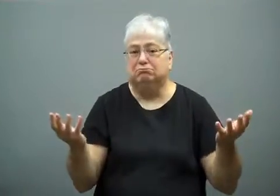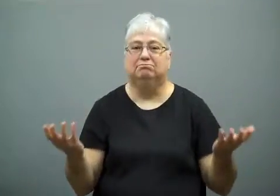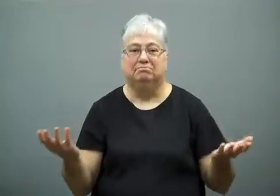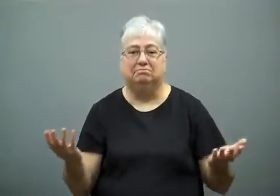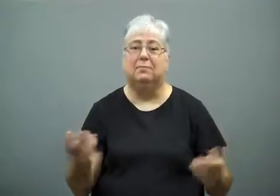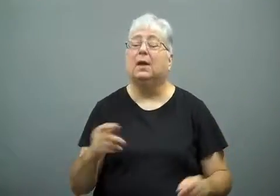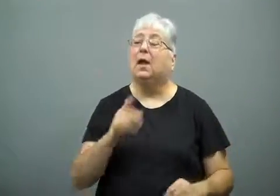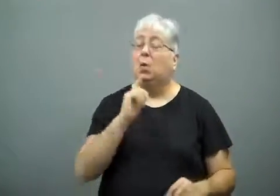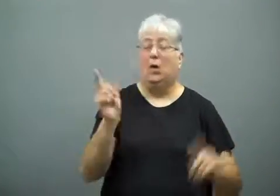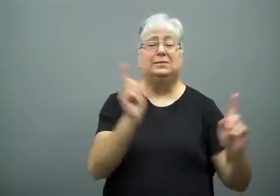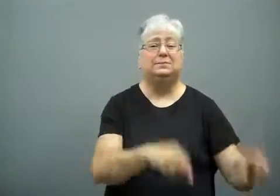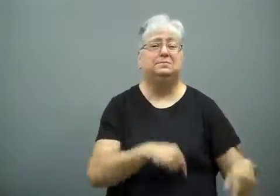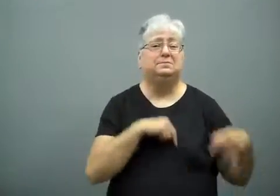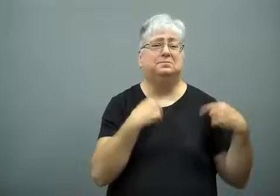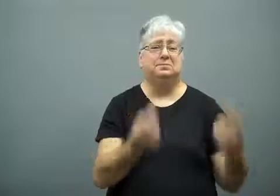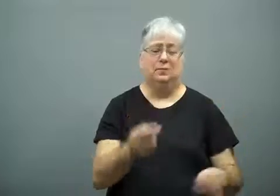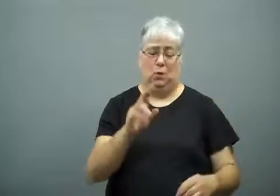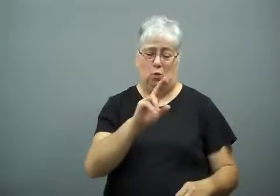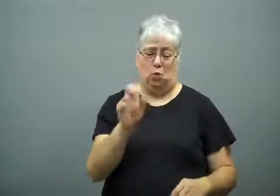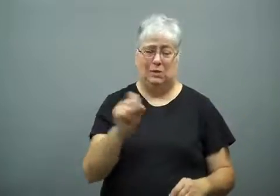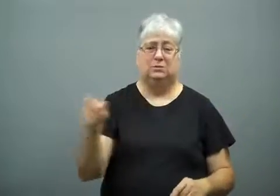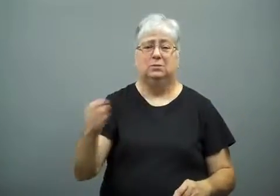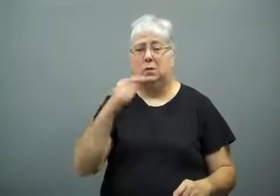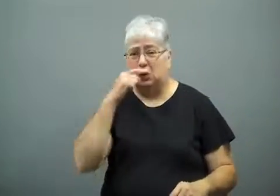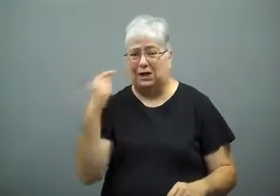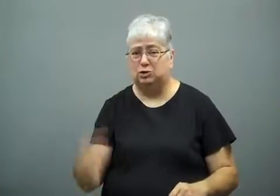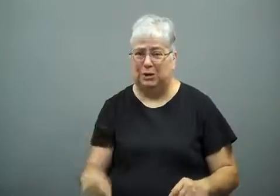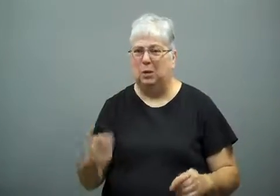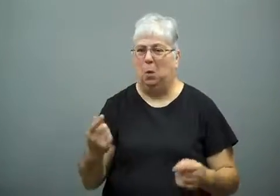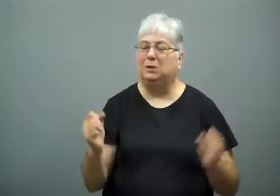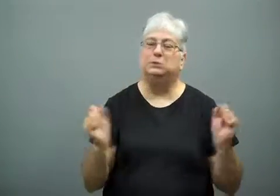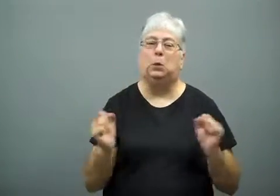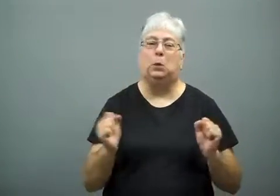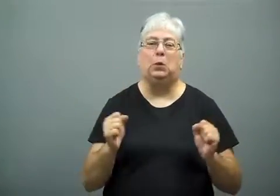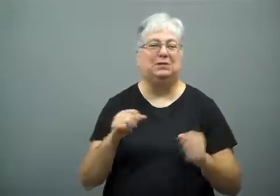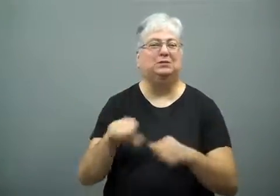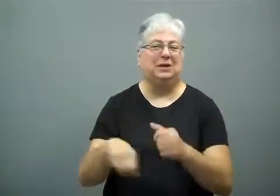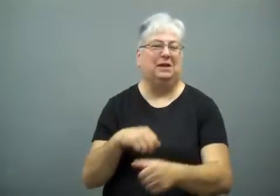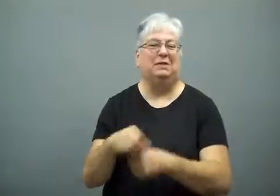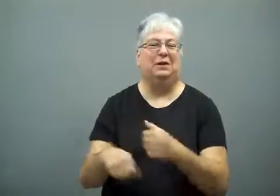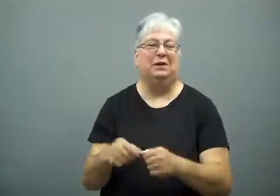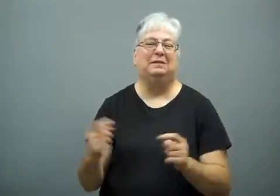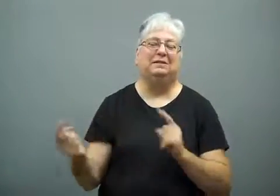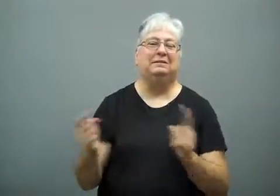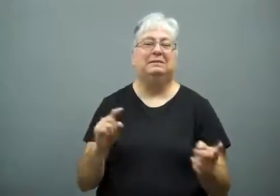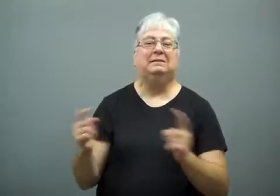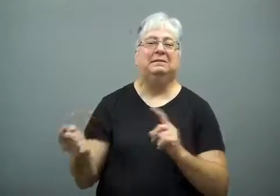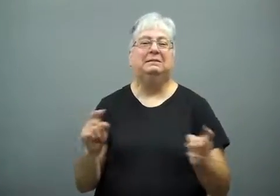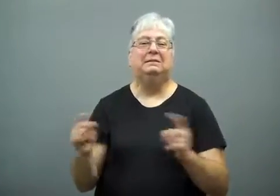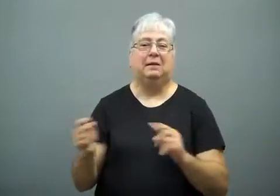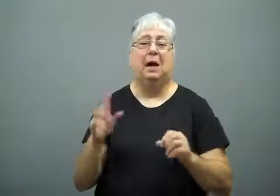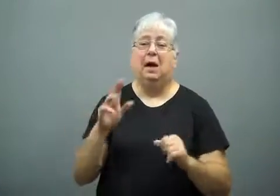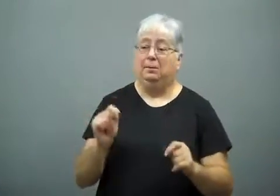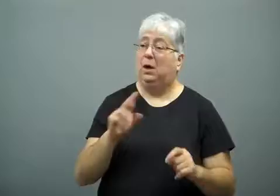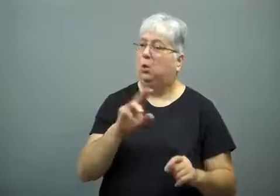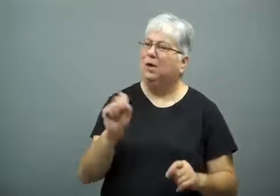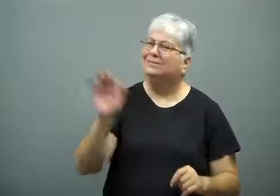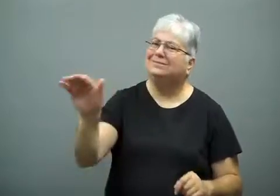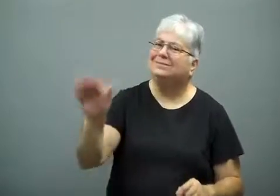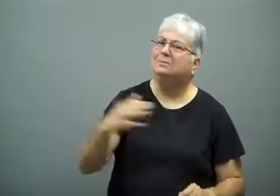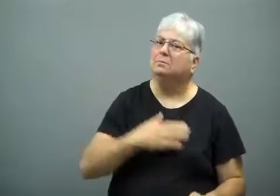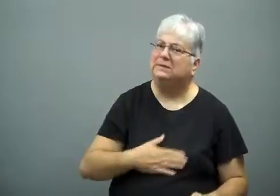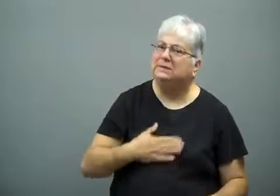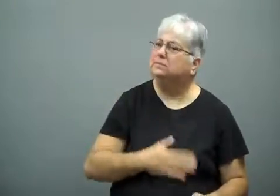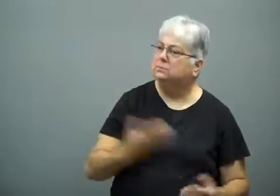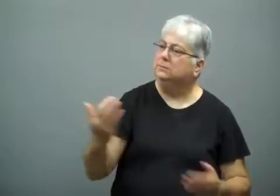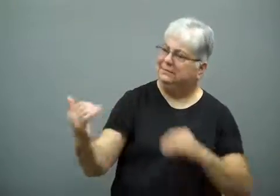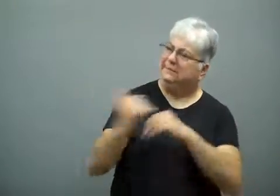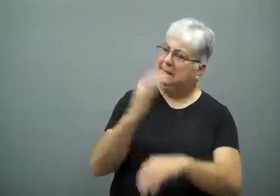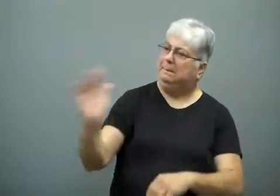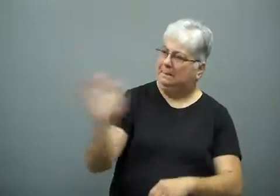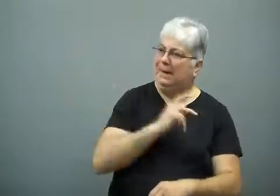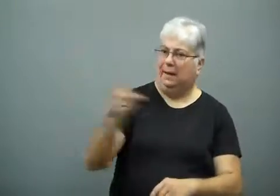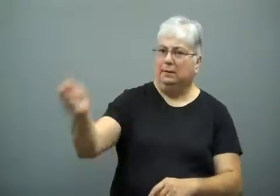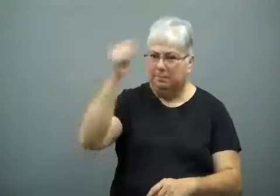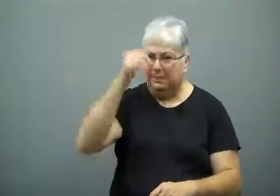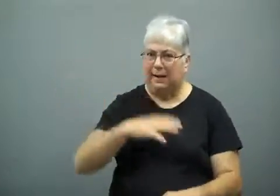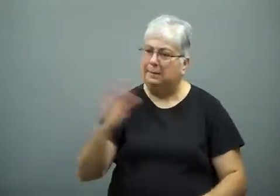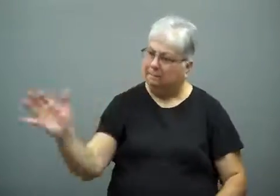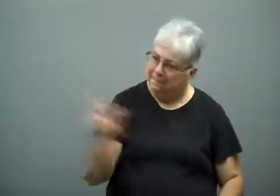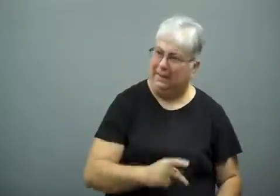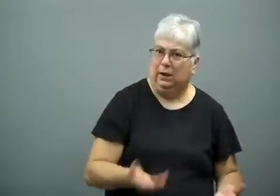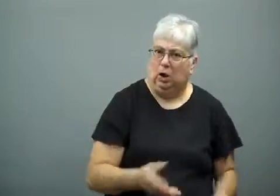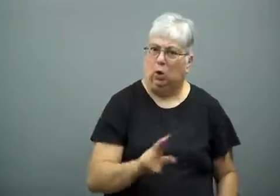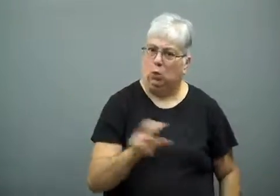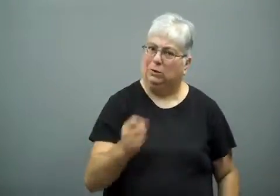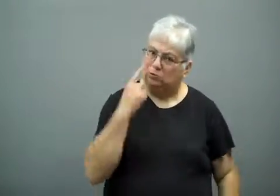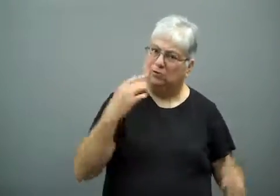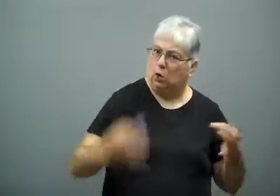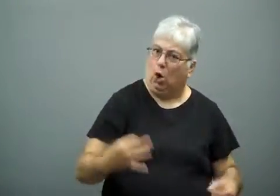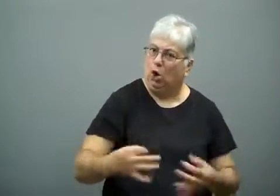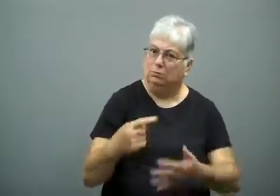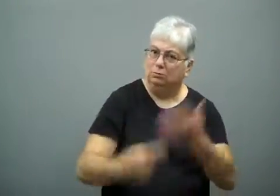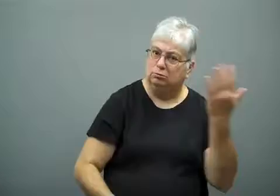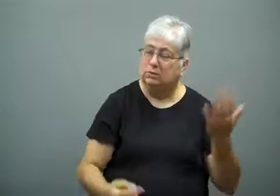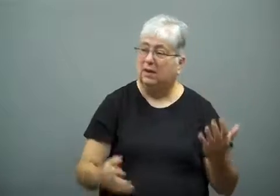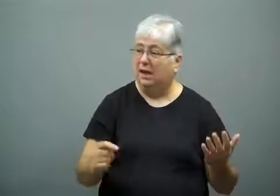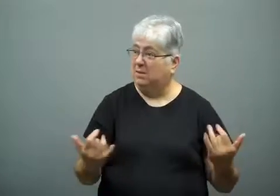The US and Russia have been somewhat cool towards each other.